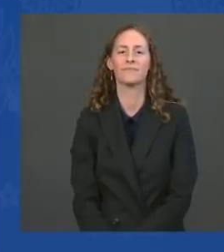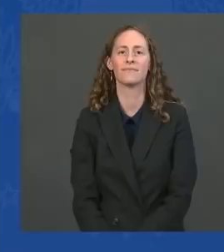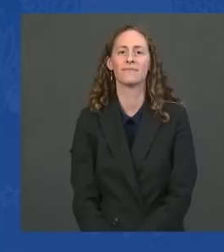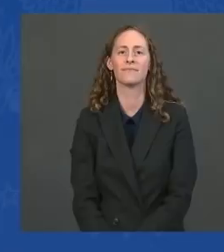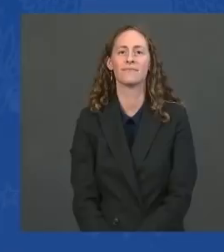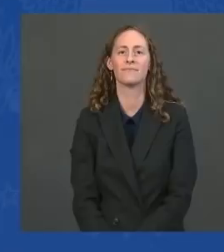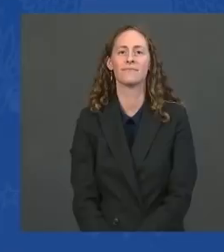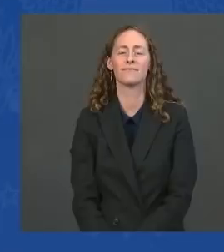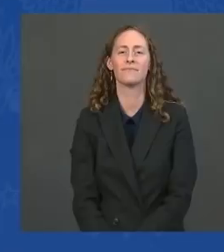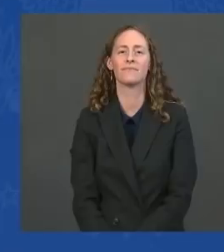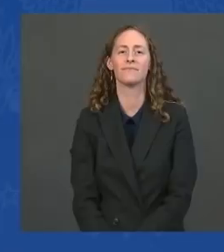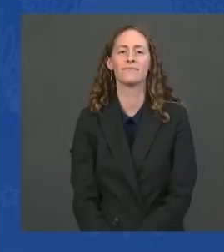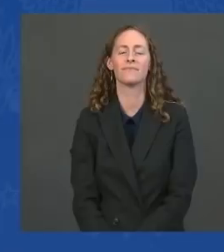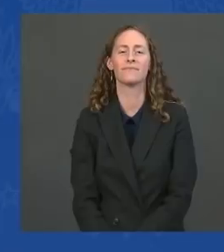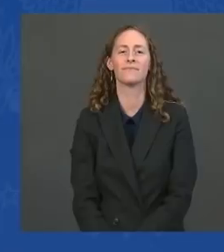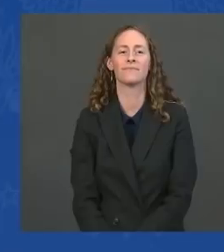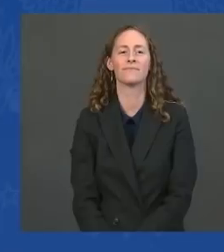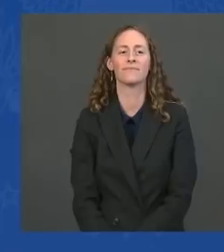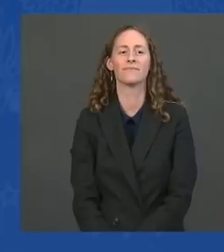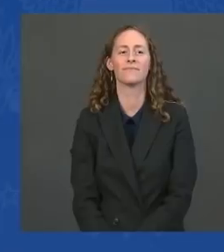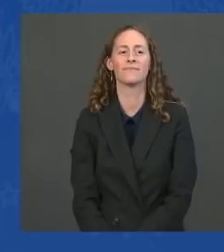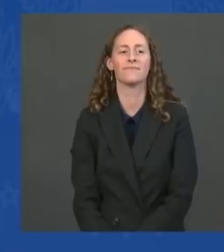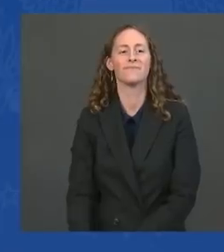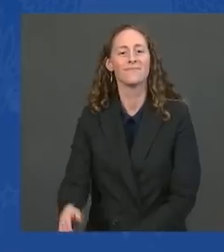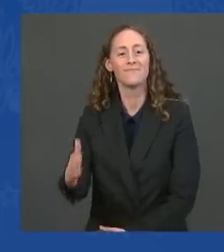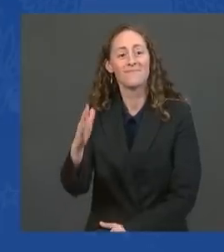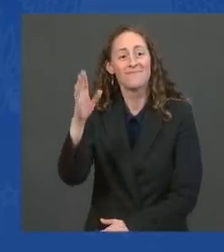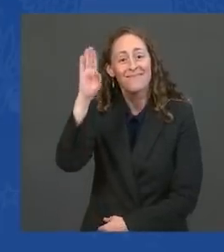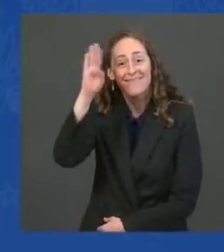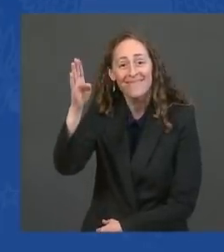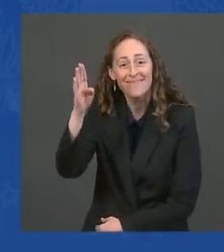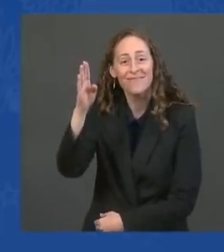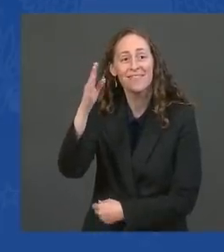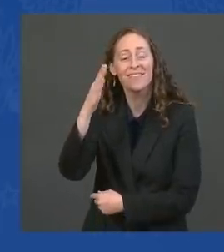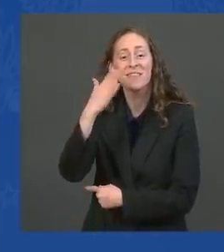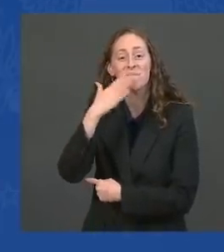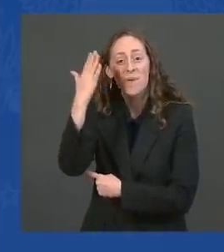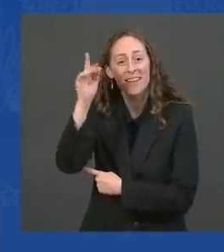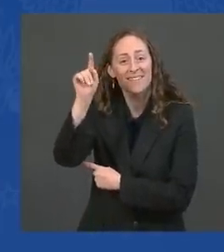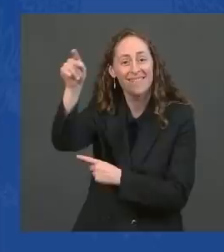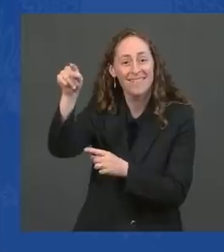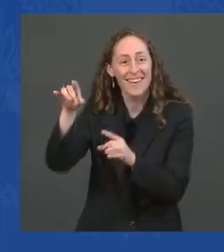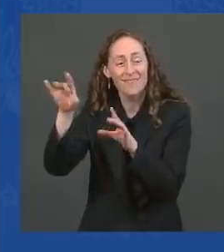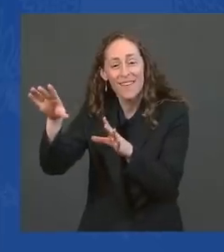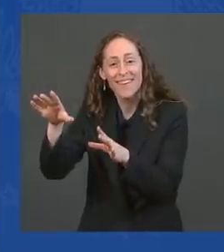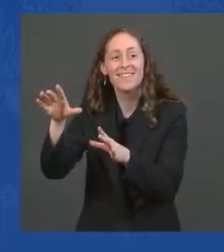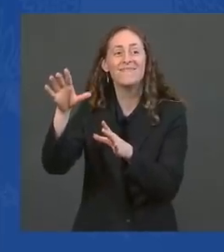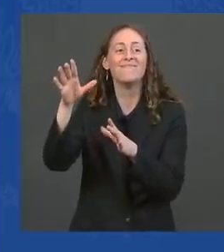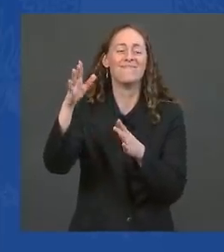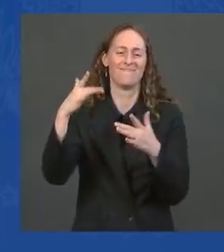Prime Minister Morrison: Well, good morning from Australia. I'm very pleased to join two great friends of freedom